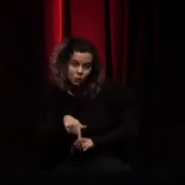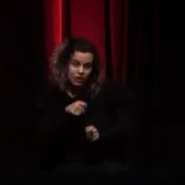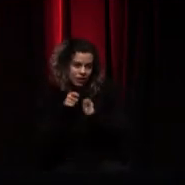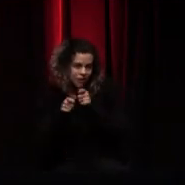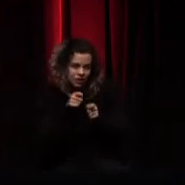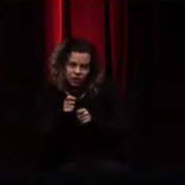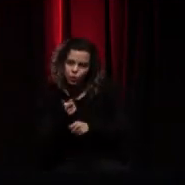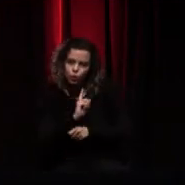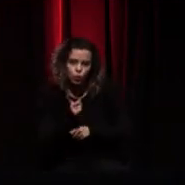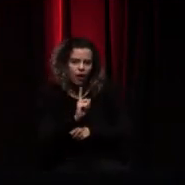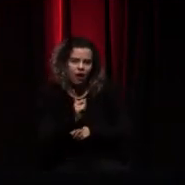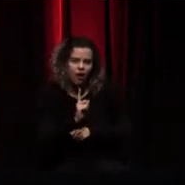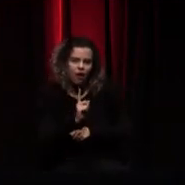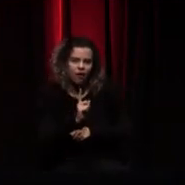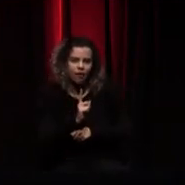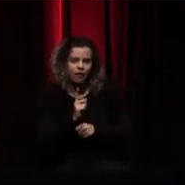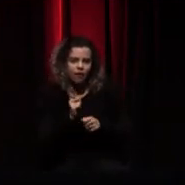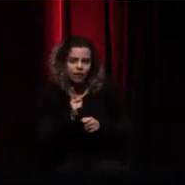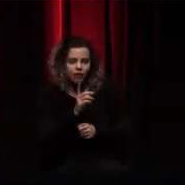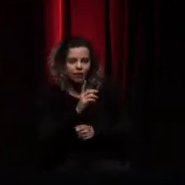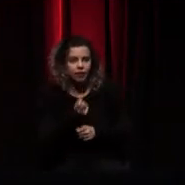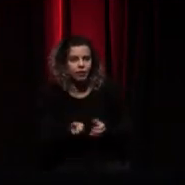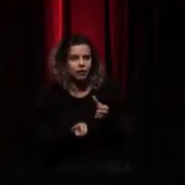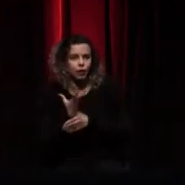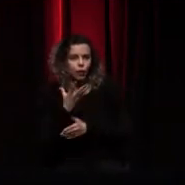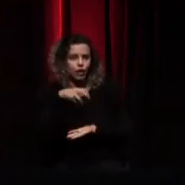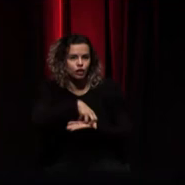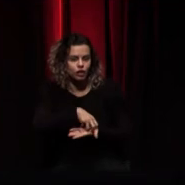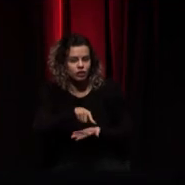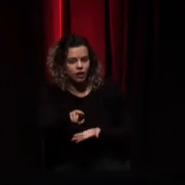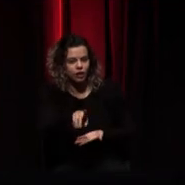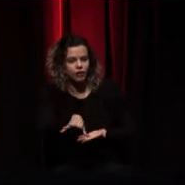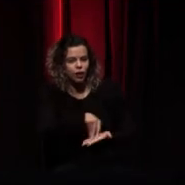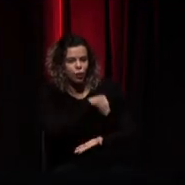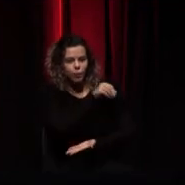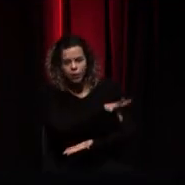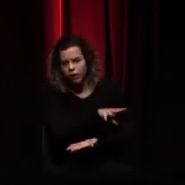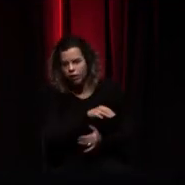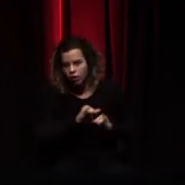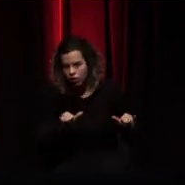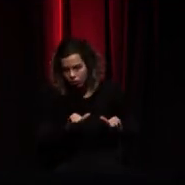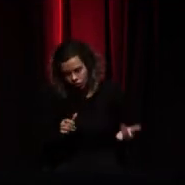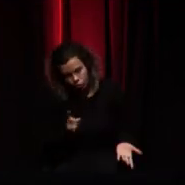not a piece made for an agency. It is important for the speech to be in line